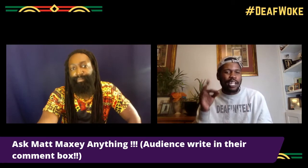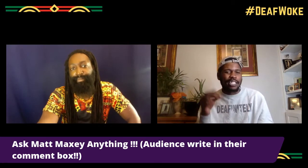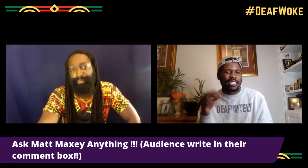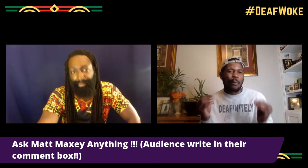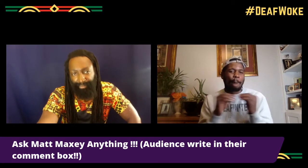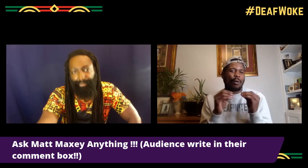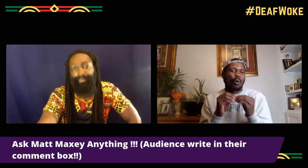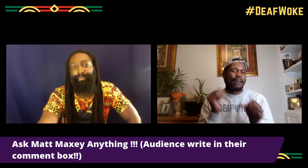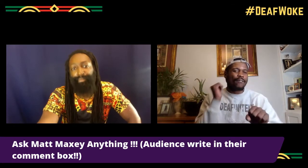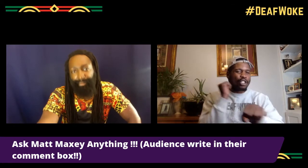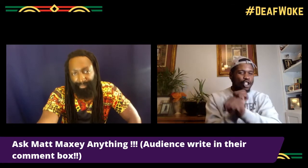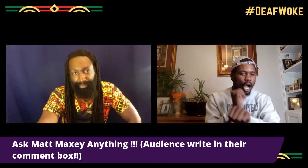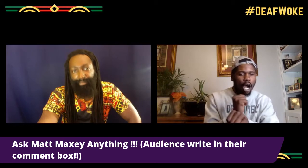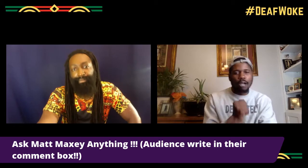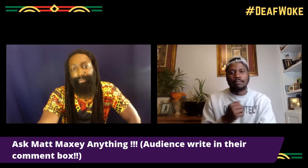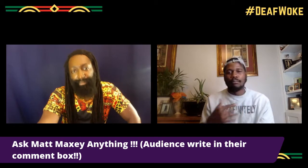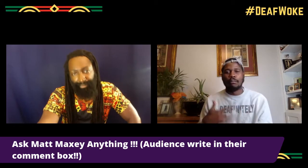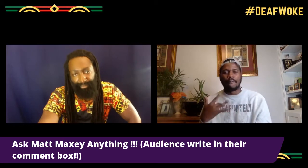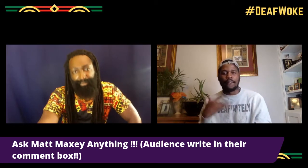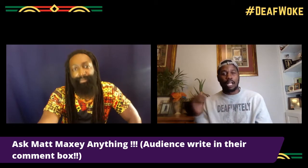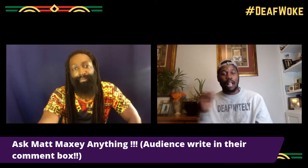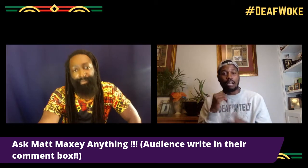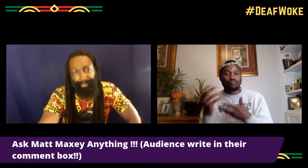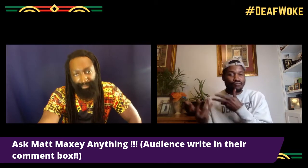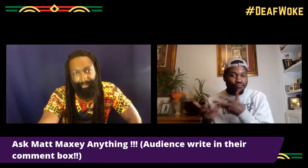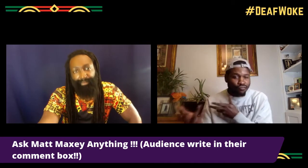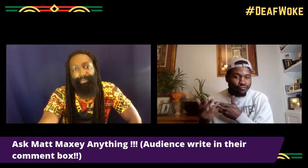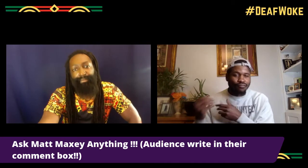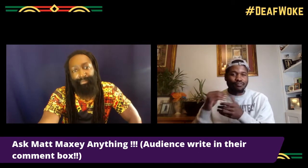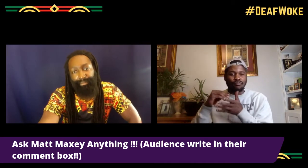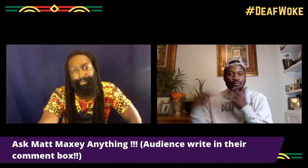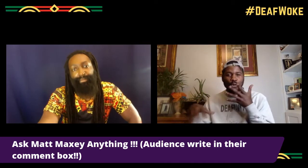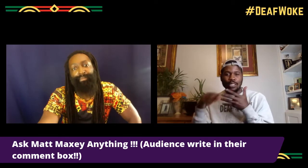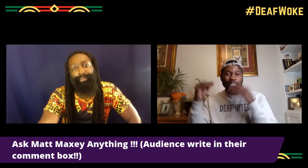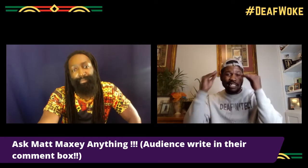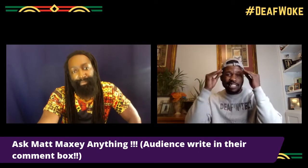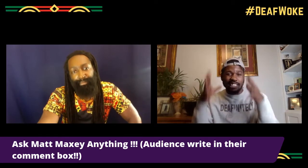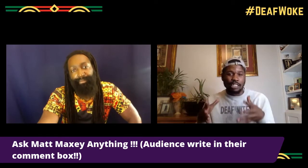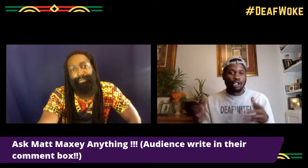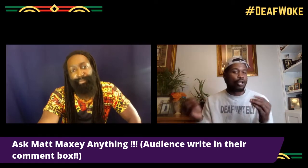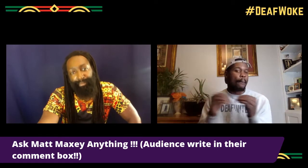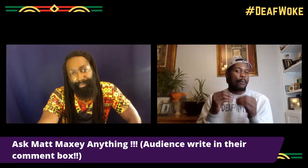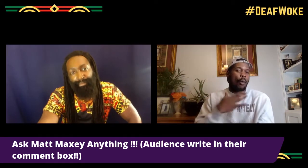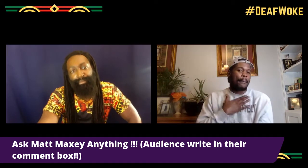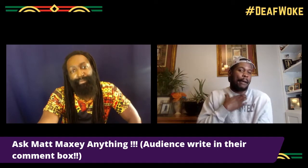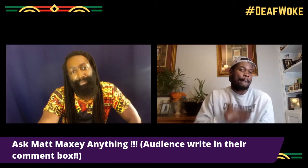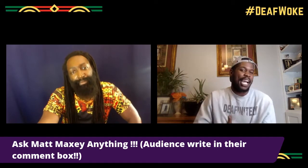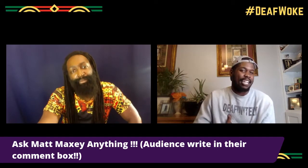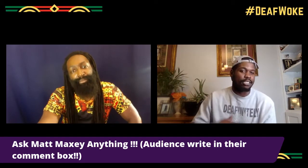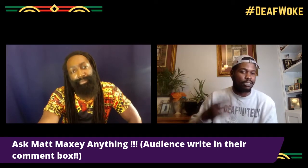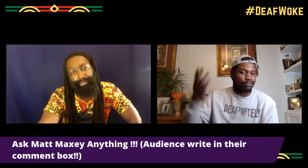It's, it's their choice also to come learn from me. So, it's working with the students